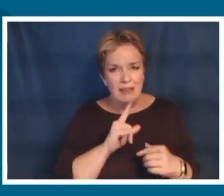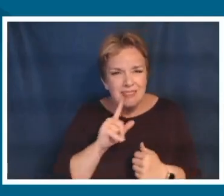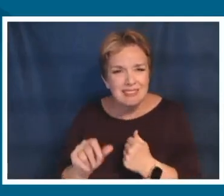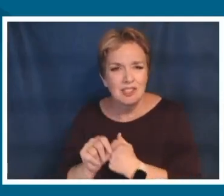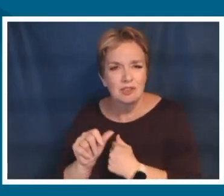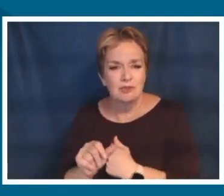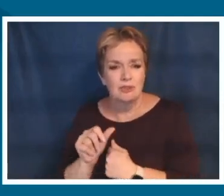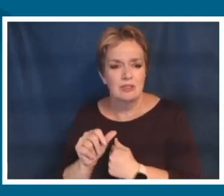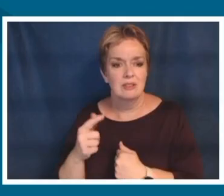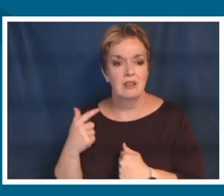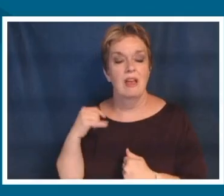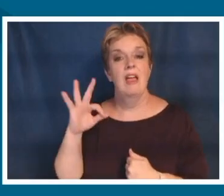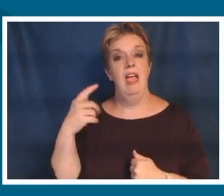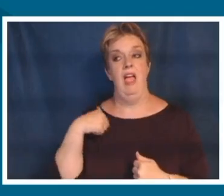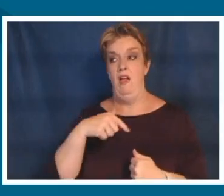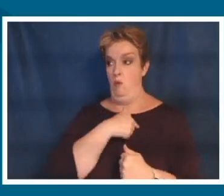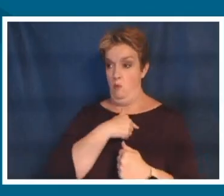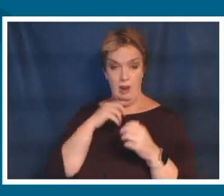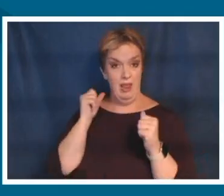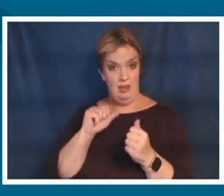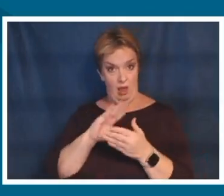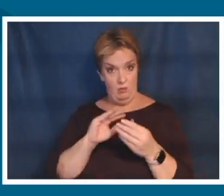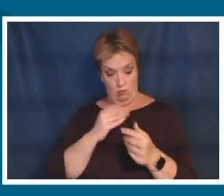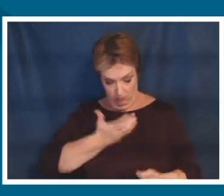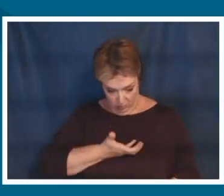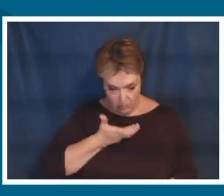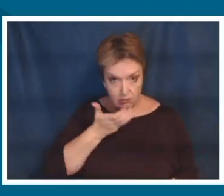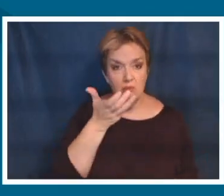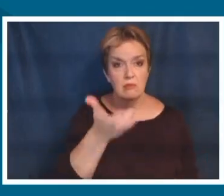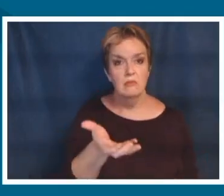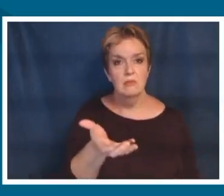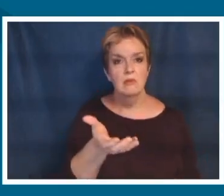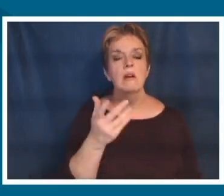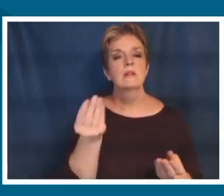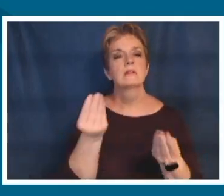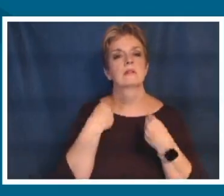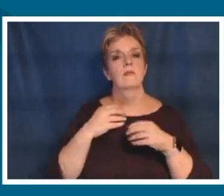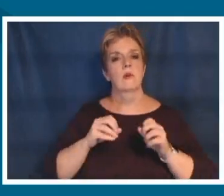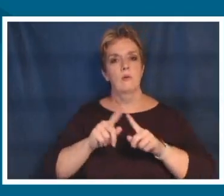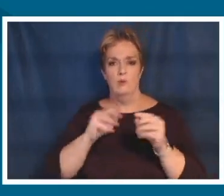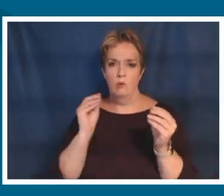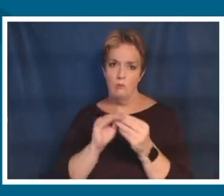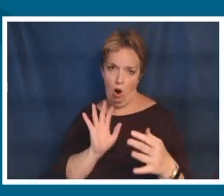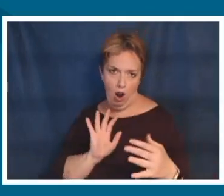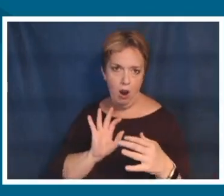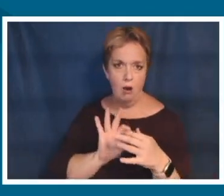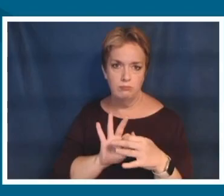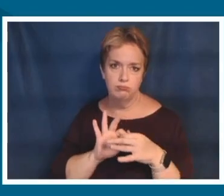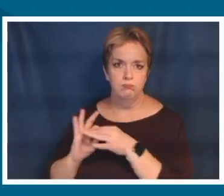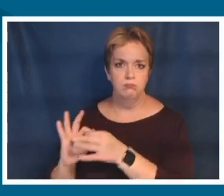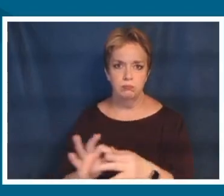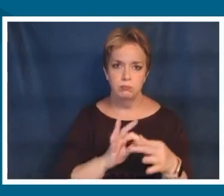perspective and share them with the world it creates possibilities for us to authentically connect with people from